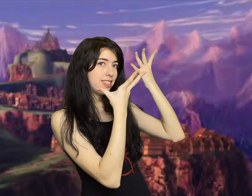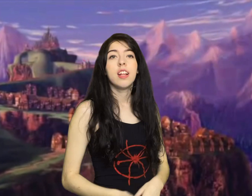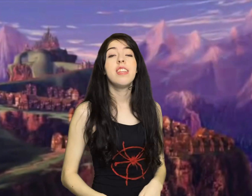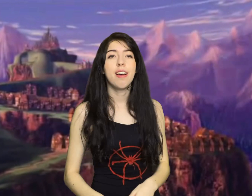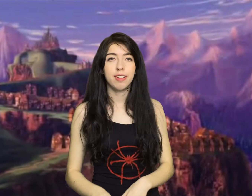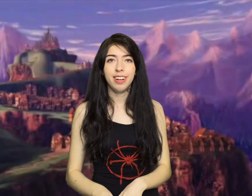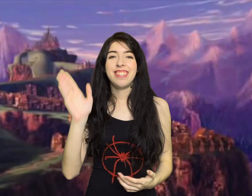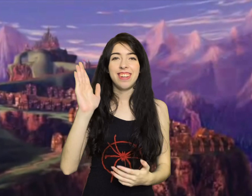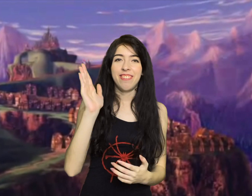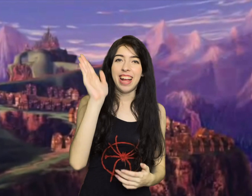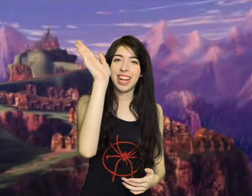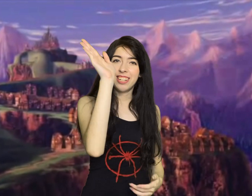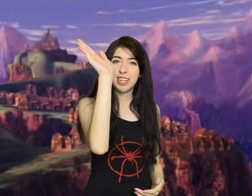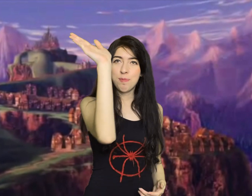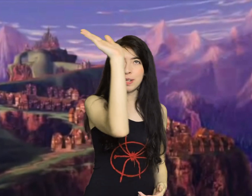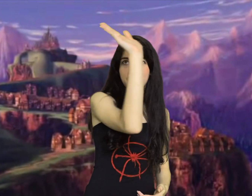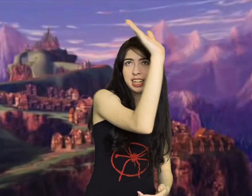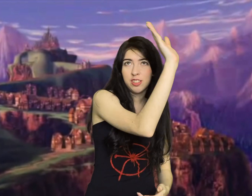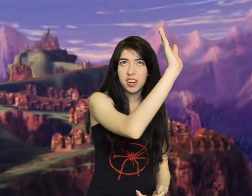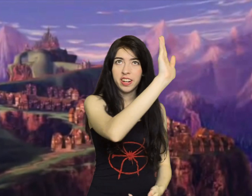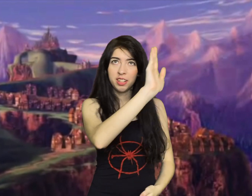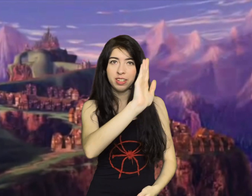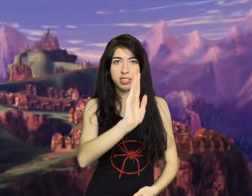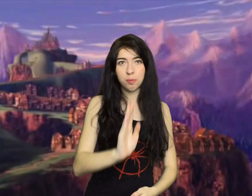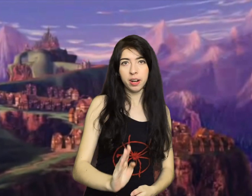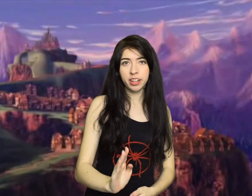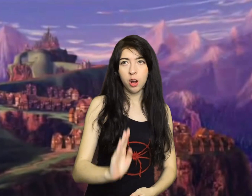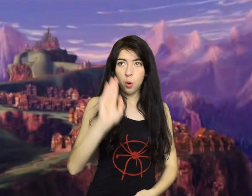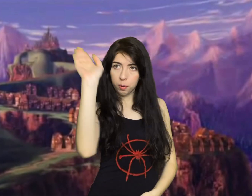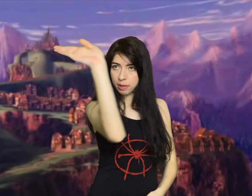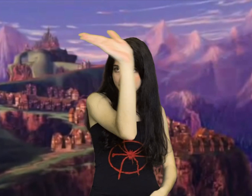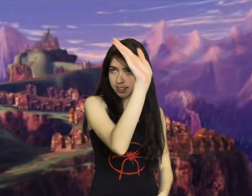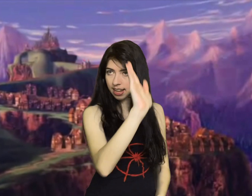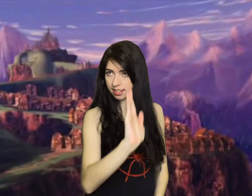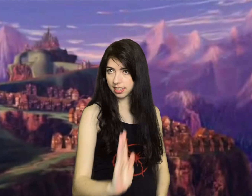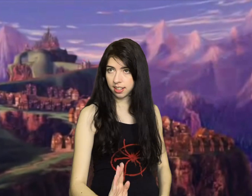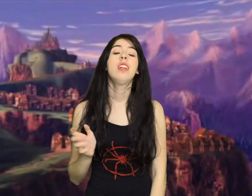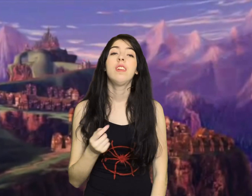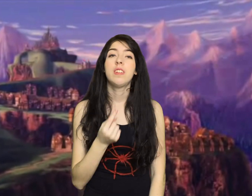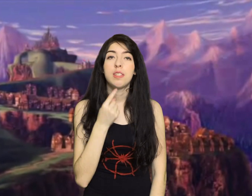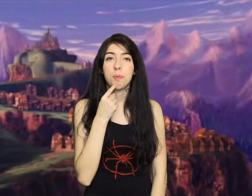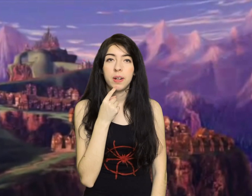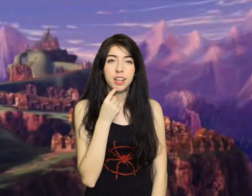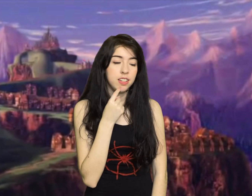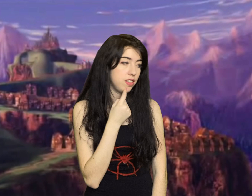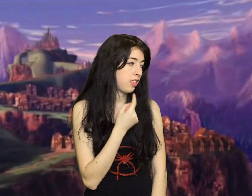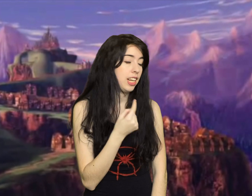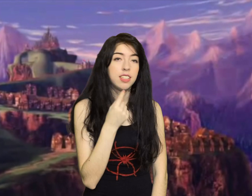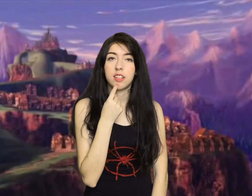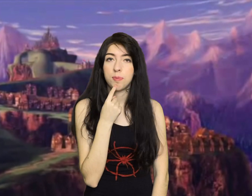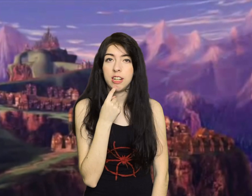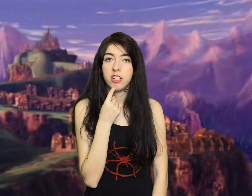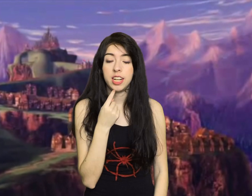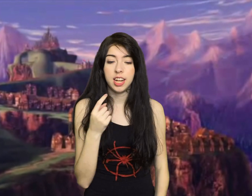NEVER is a flat handshape but you're like drawing a question mark or being sassy then DISAPPOINTED just like touch my chin